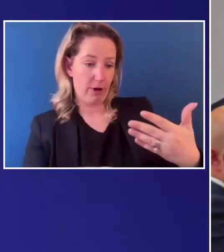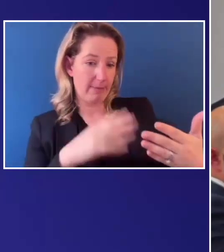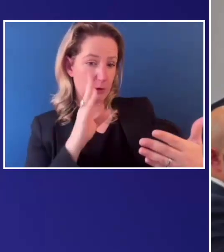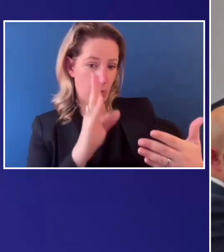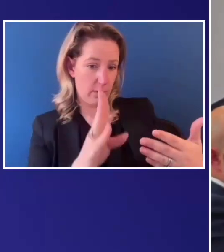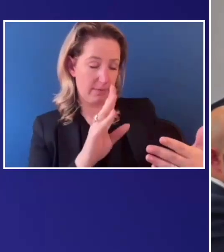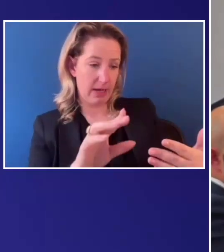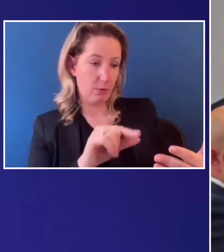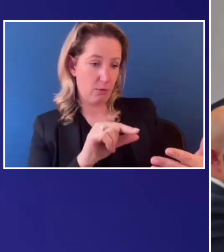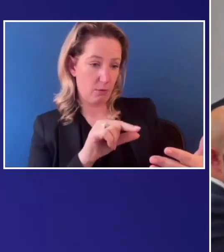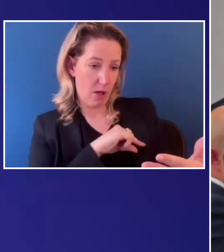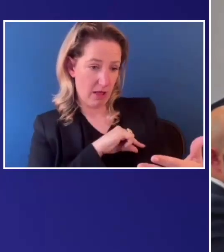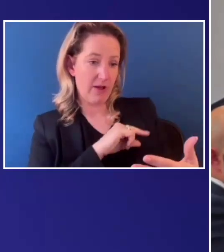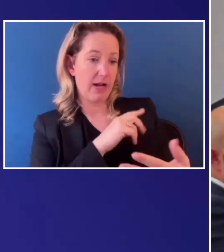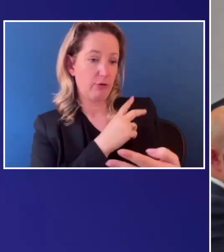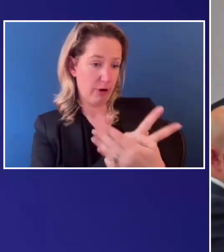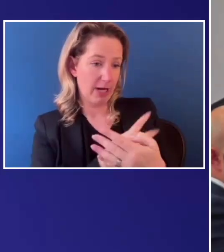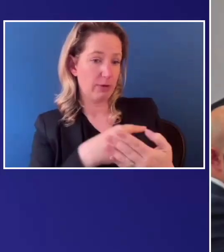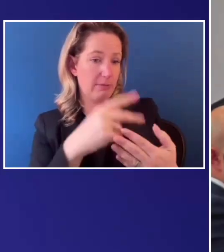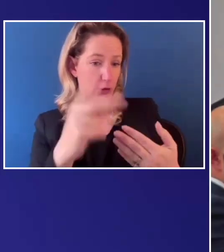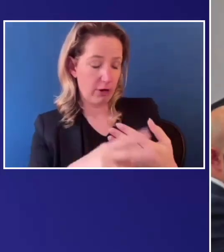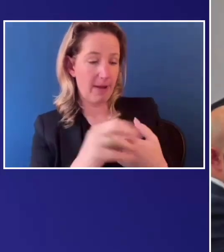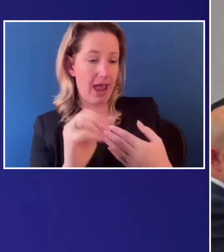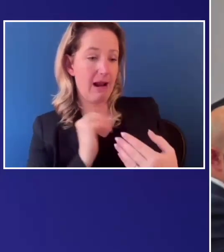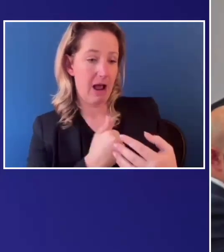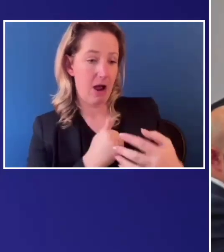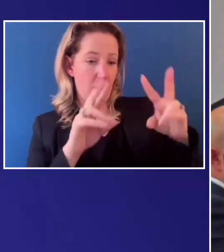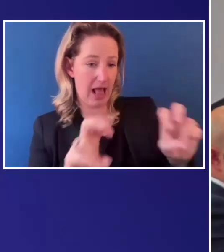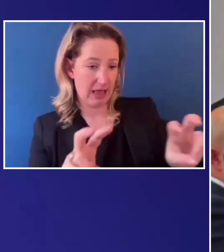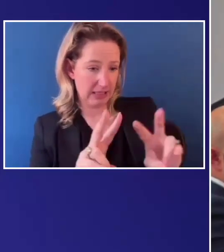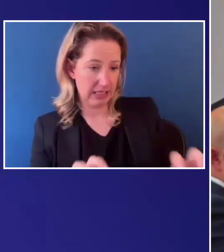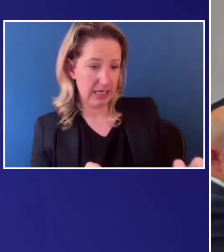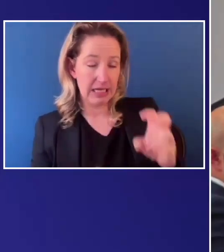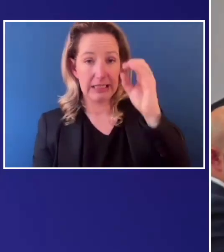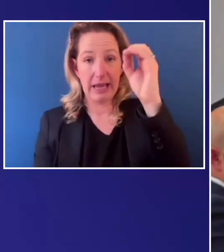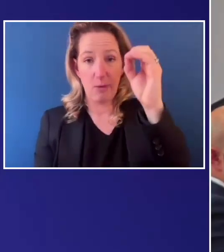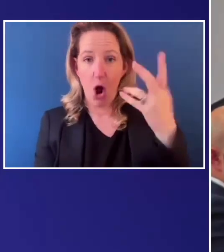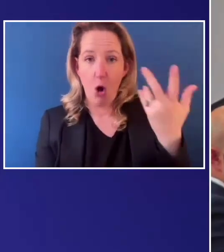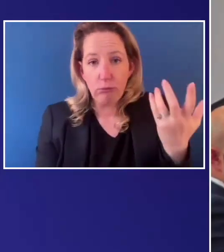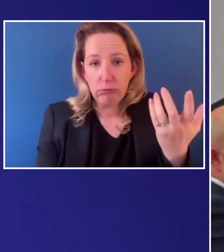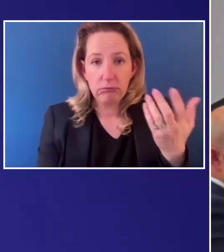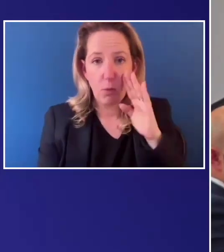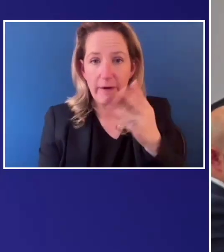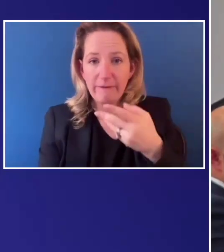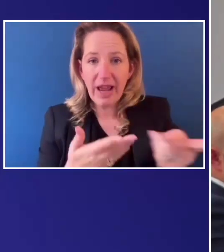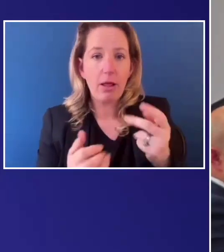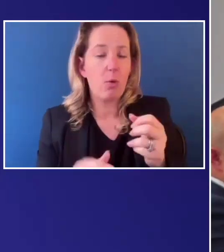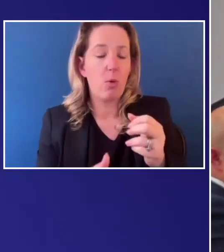analysis, X of them, we think would feel -- it might be zero for all I know. And that's what I'm just trying to wrap my brain around.